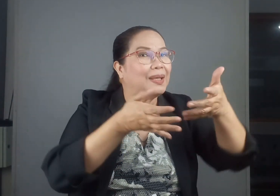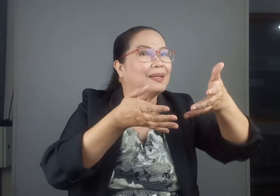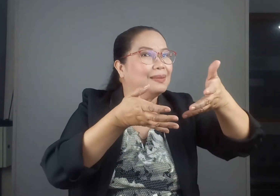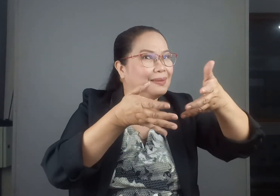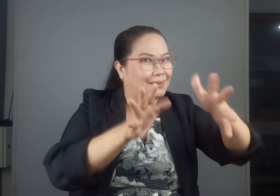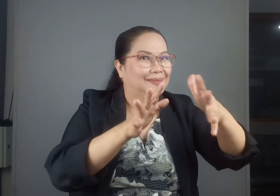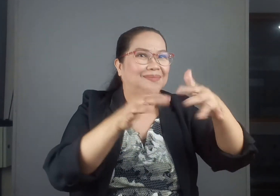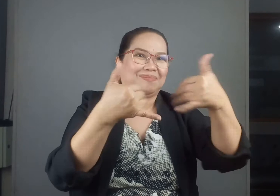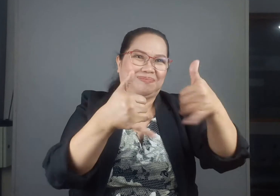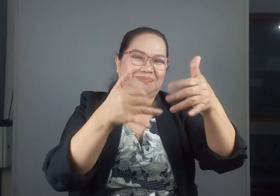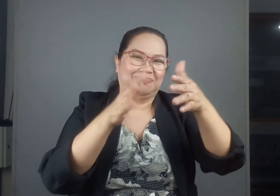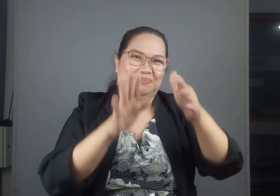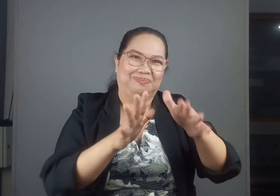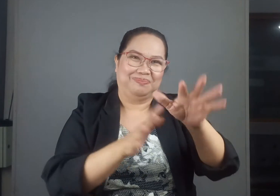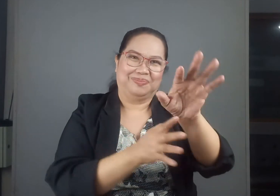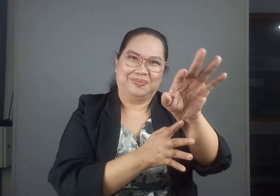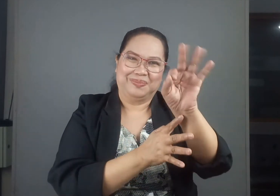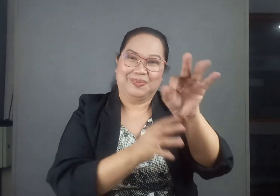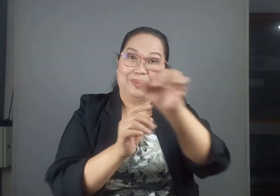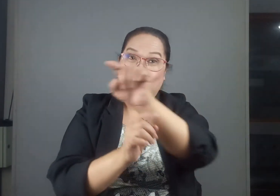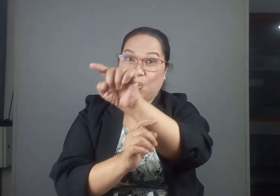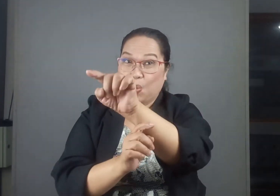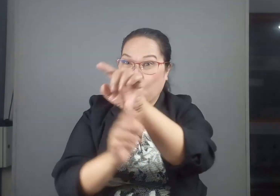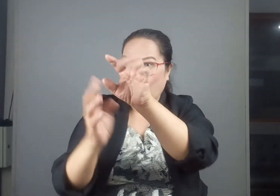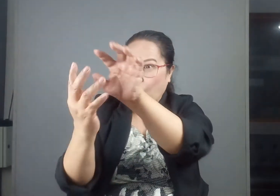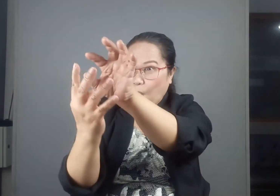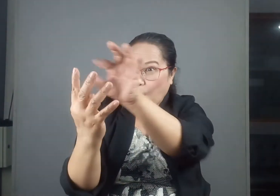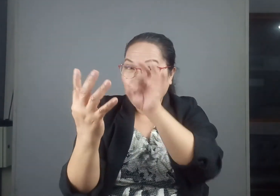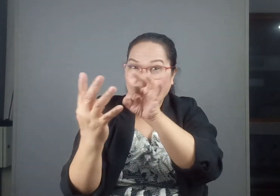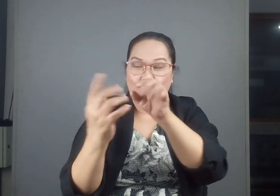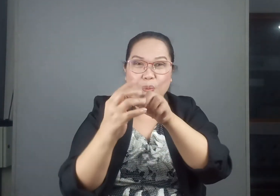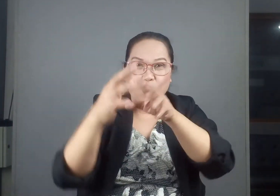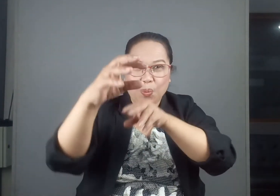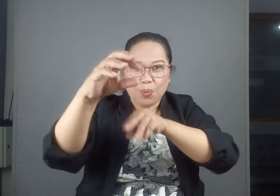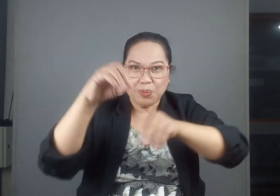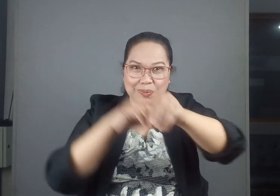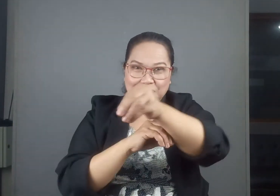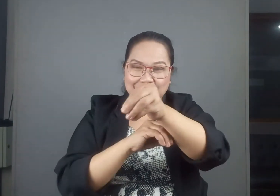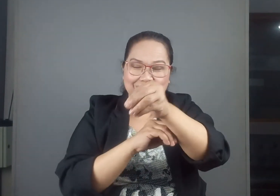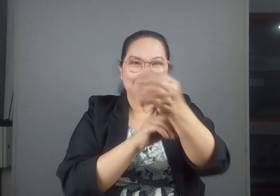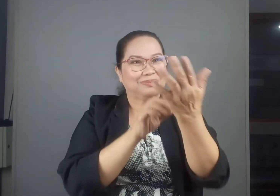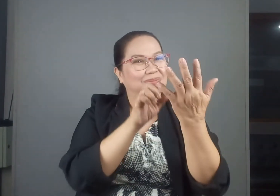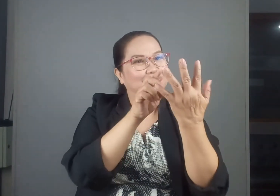the player to pick a card from another player’s hand and swap with a card of their choice.